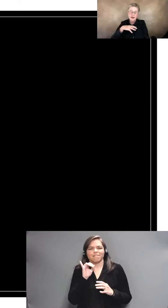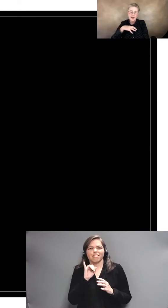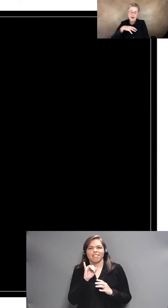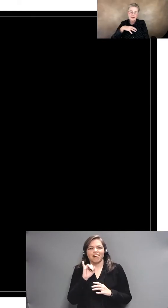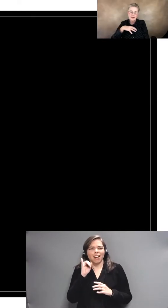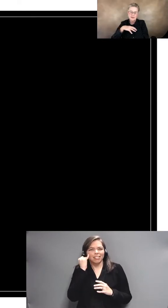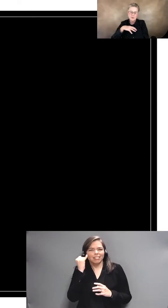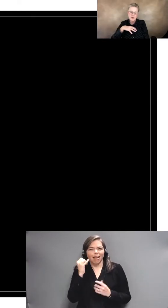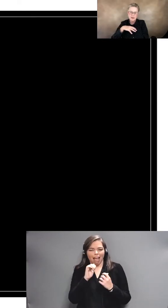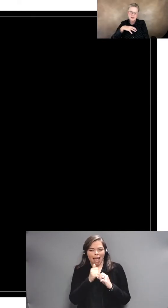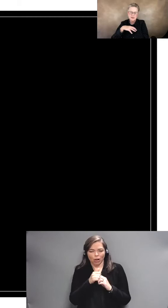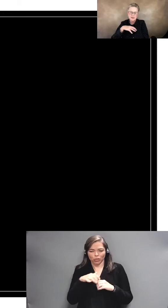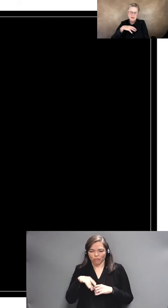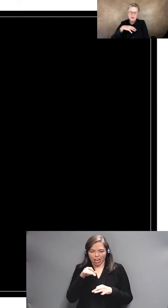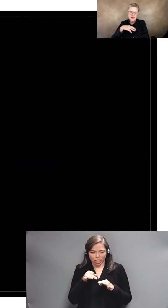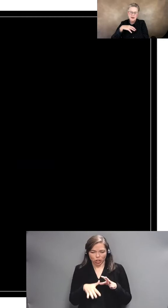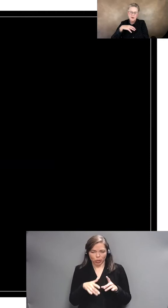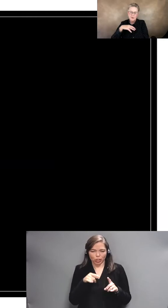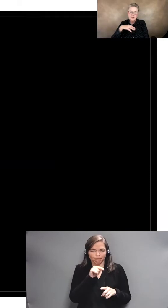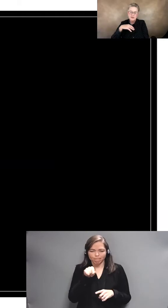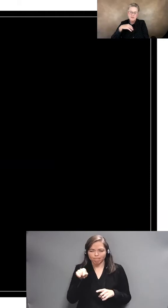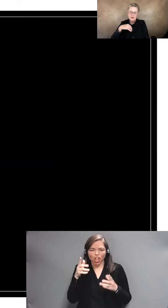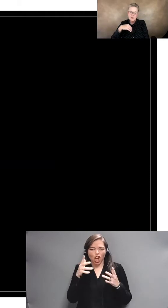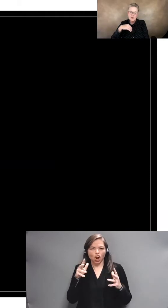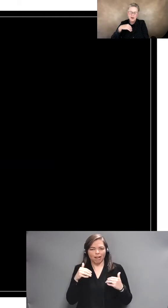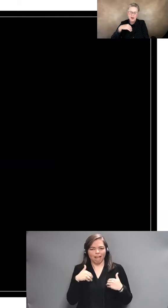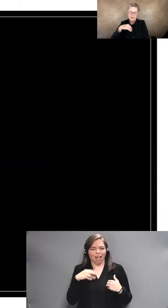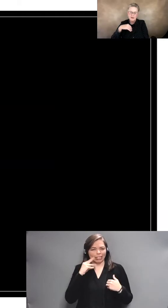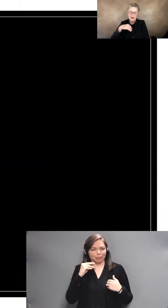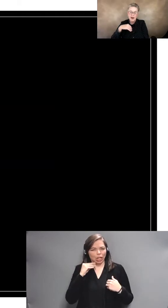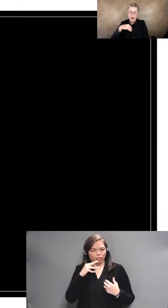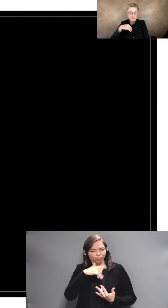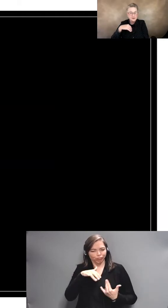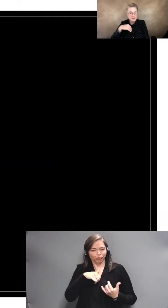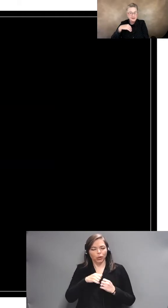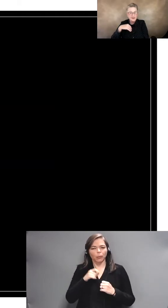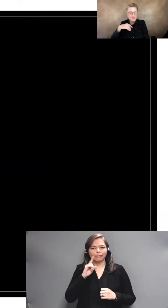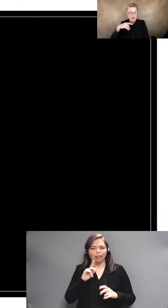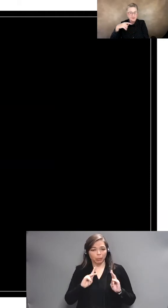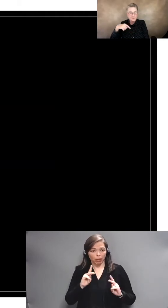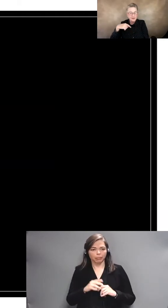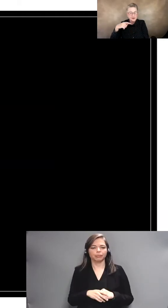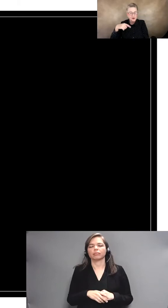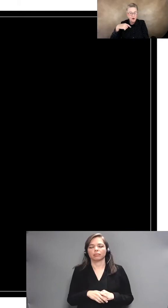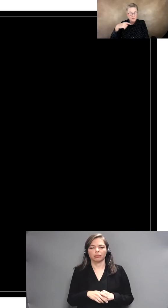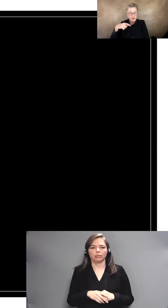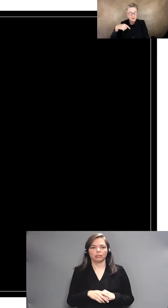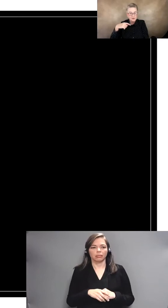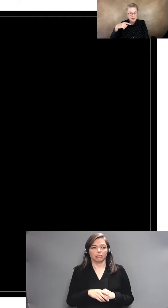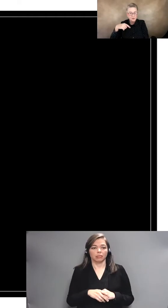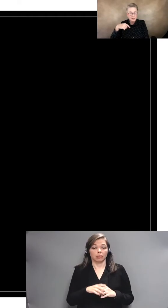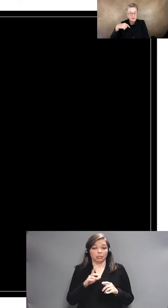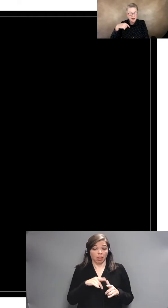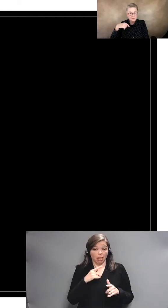had experience with Deaf people and actually then they started offering those 10-week classes